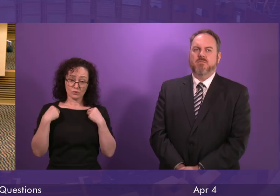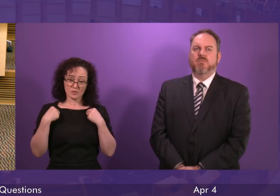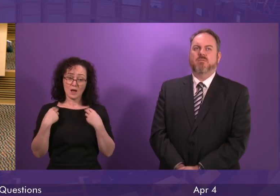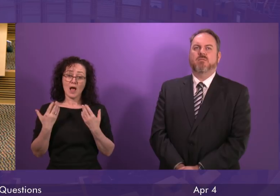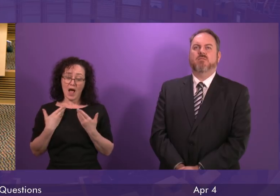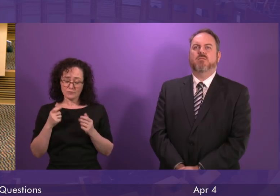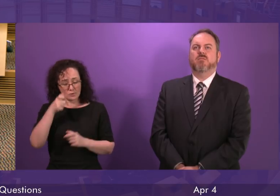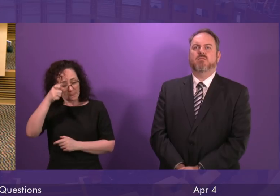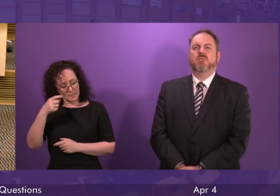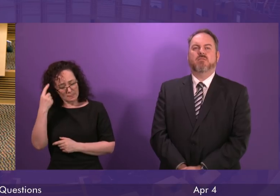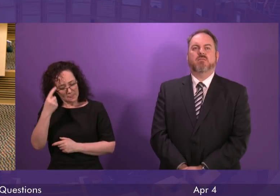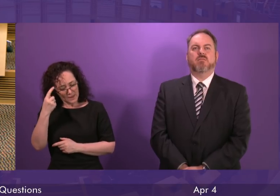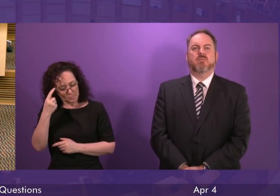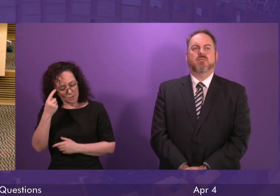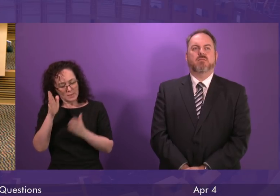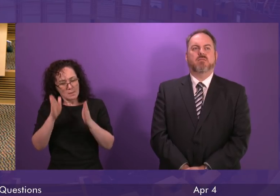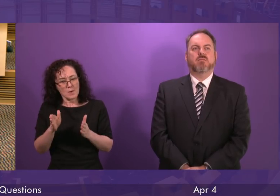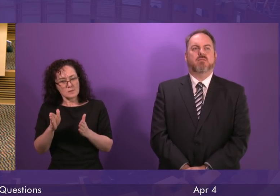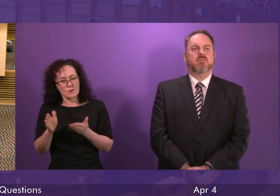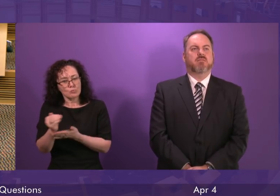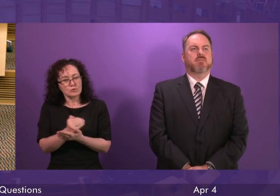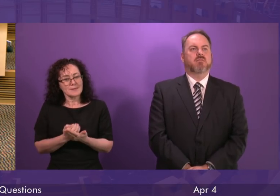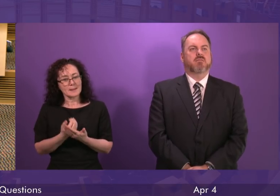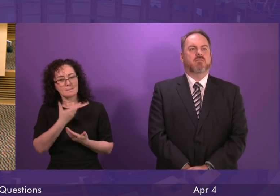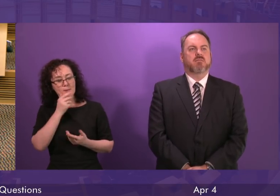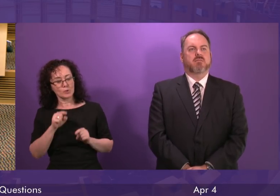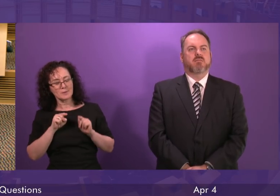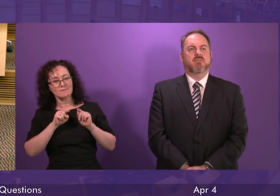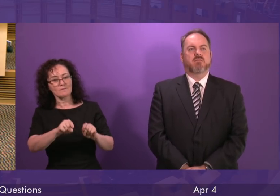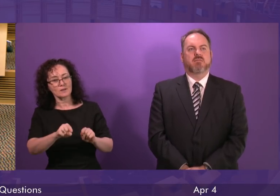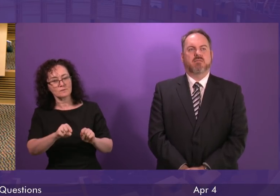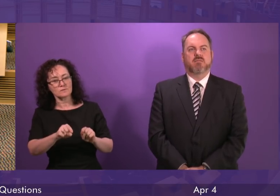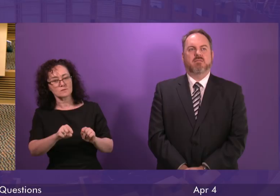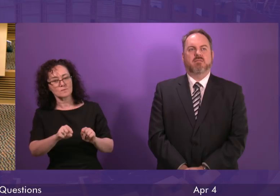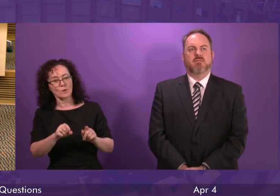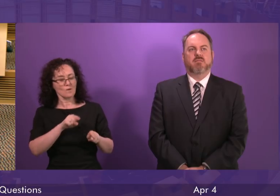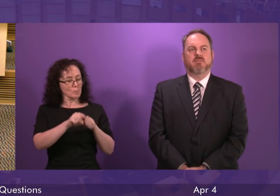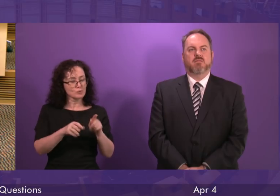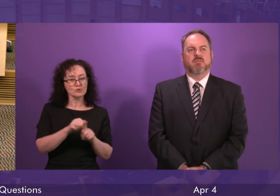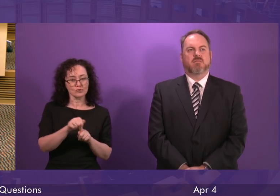order to protect victims and, for the first time, the ability to use a non-harassment